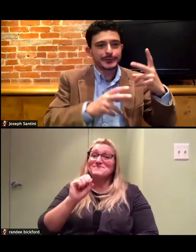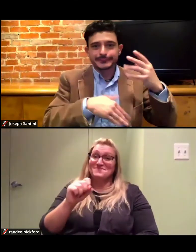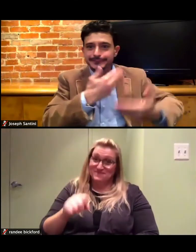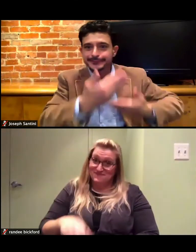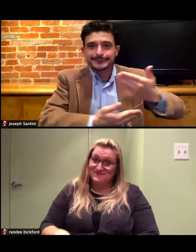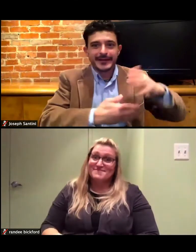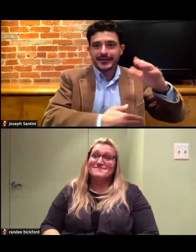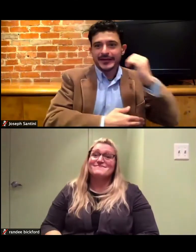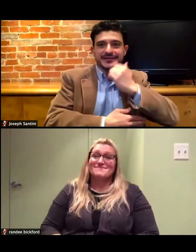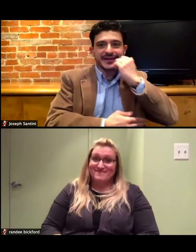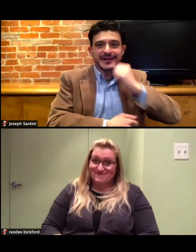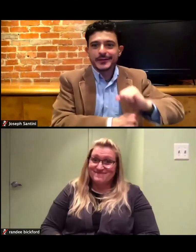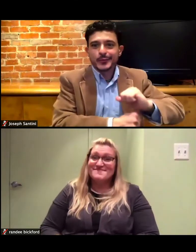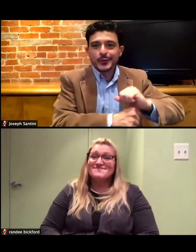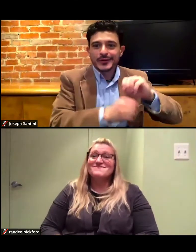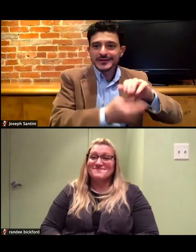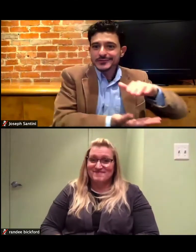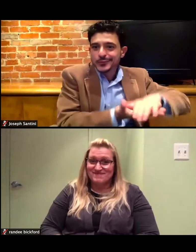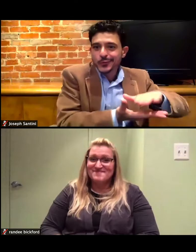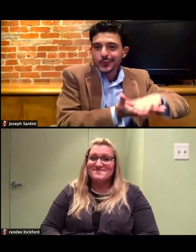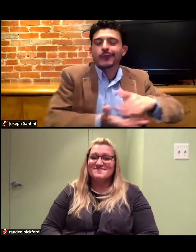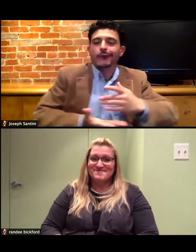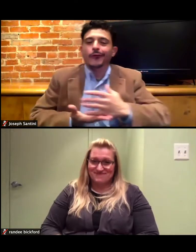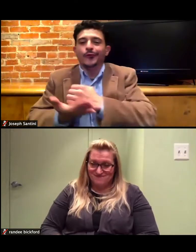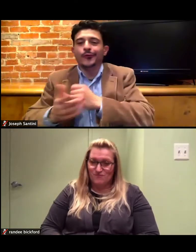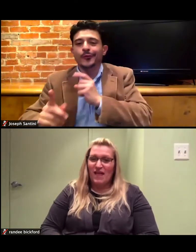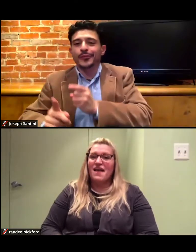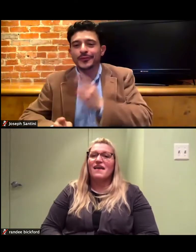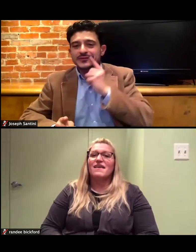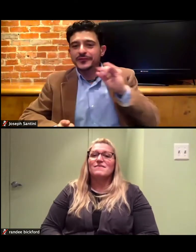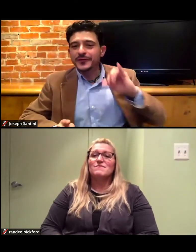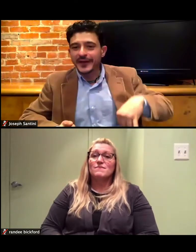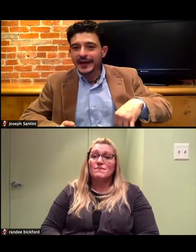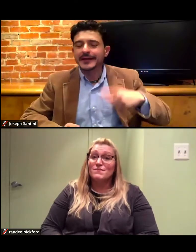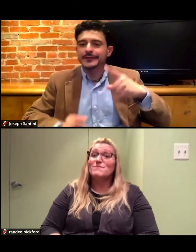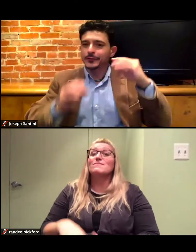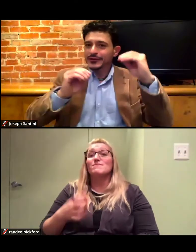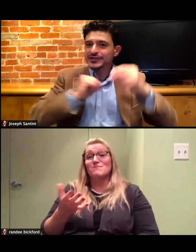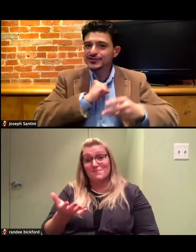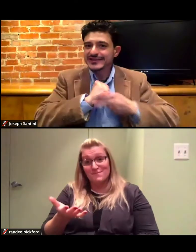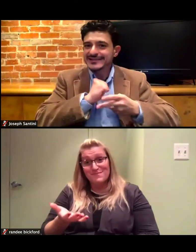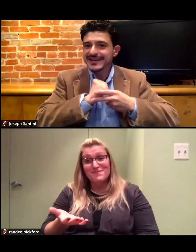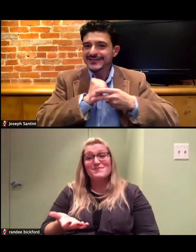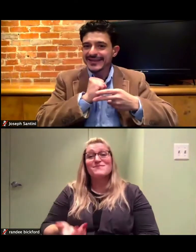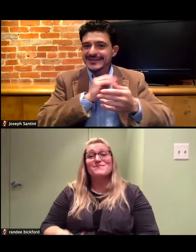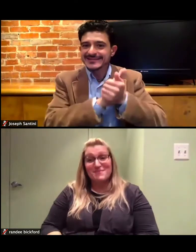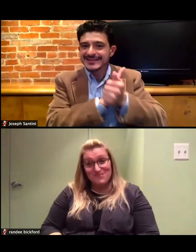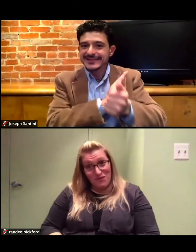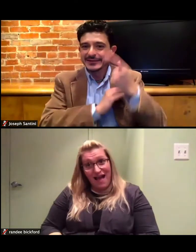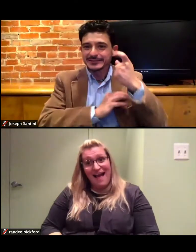They also gain work experience and understand every day work life basically through their school experience.